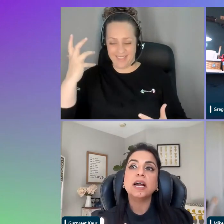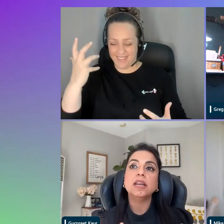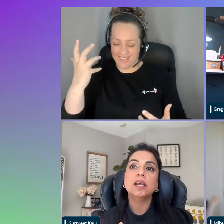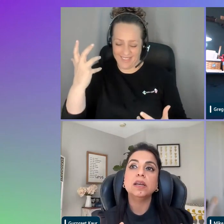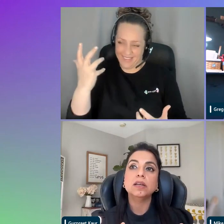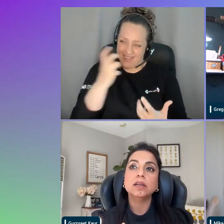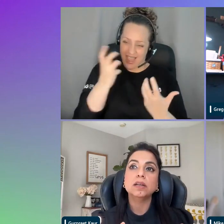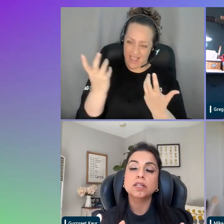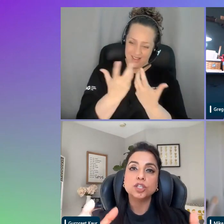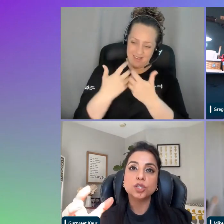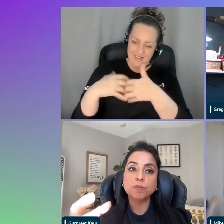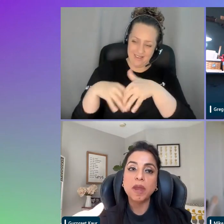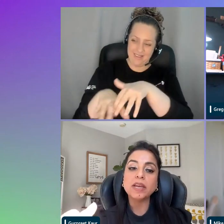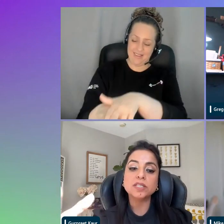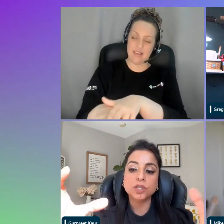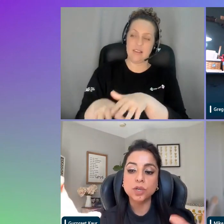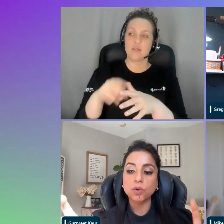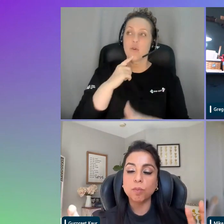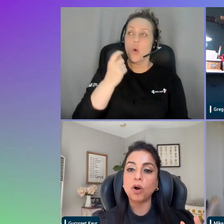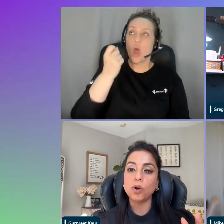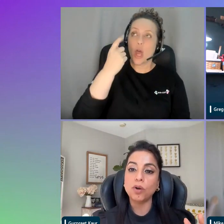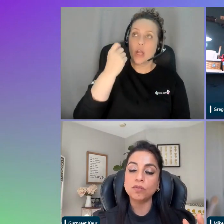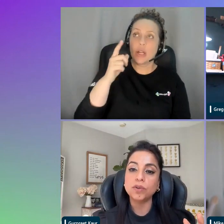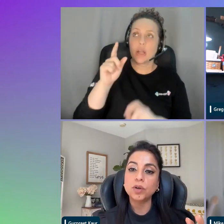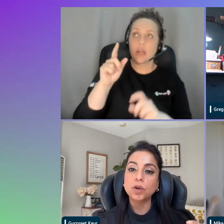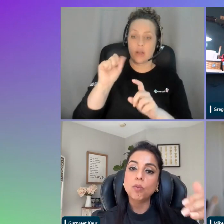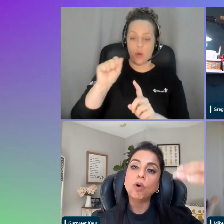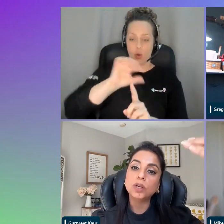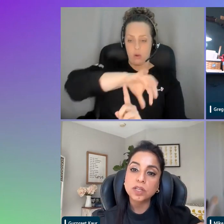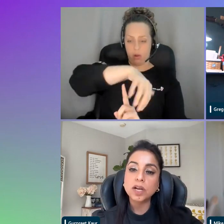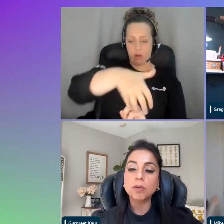really understanding the space you're part of. What are the